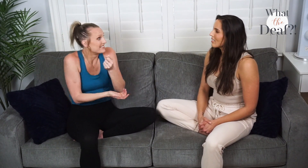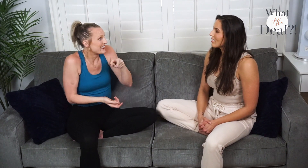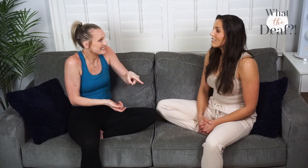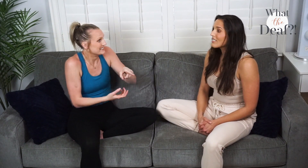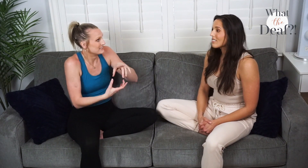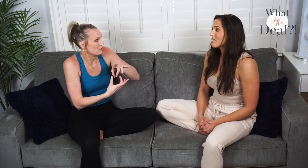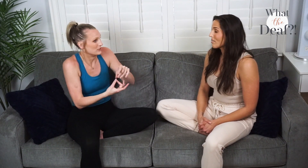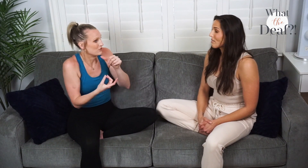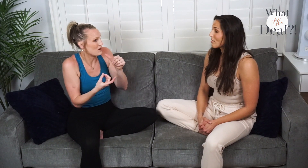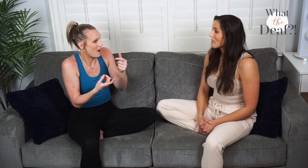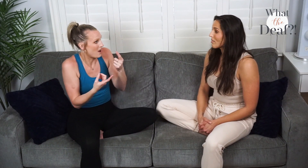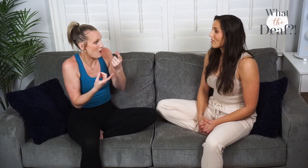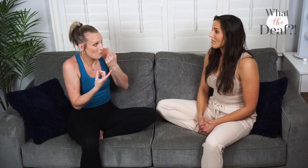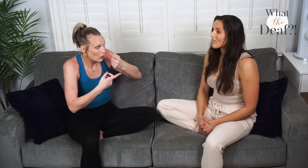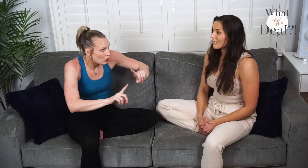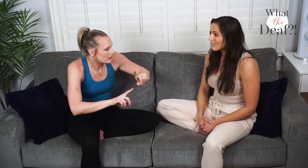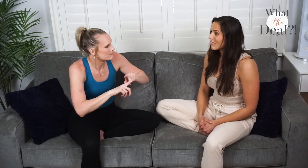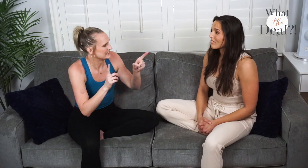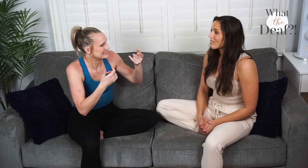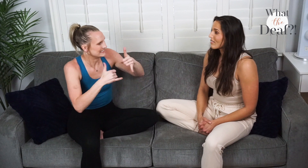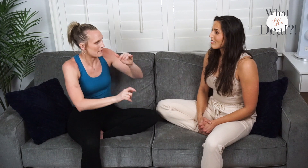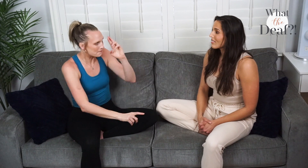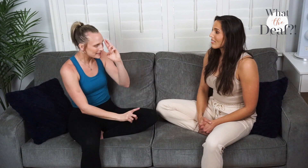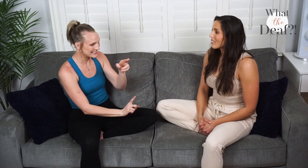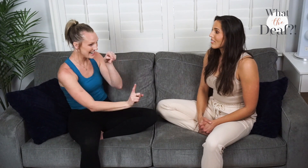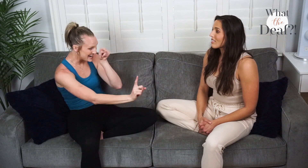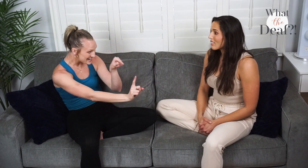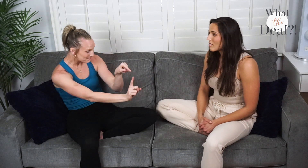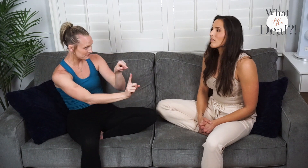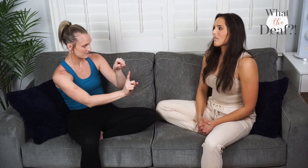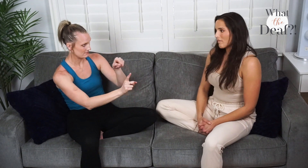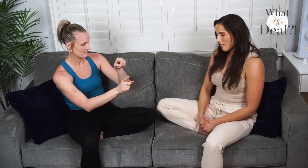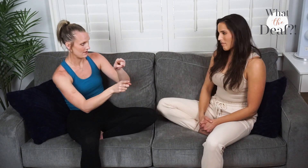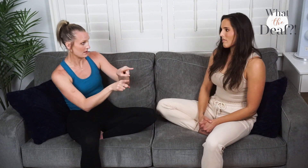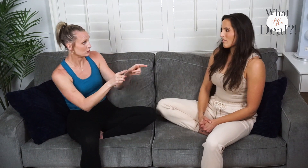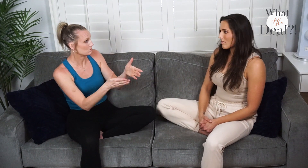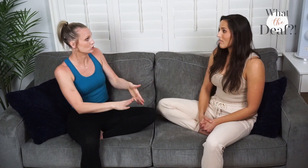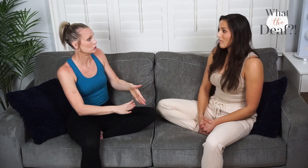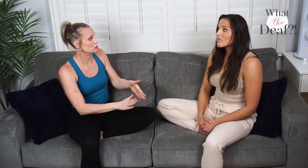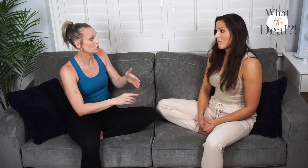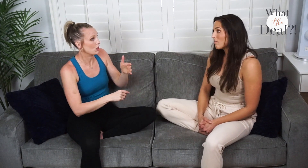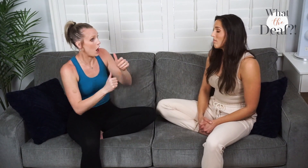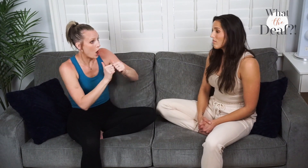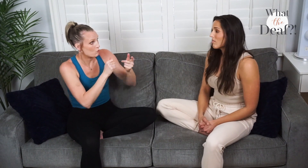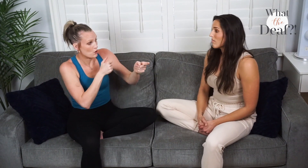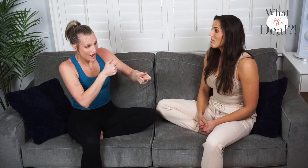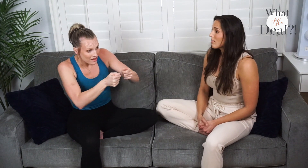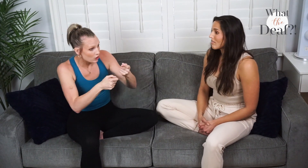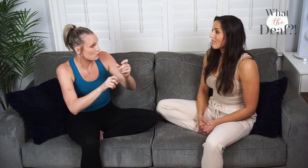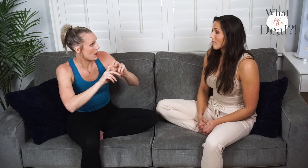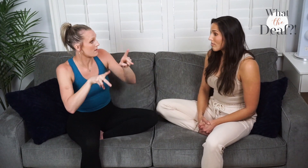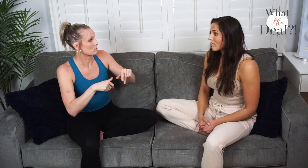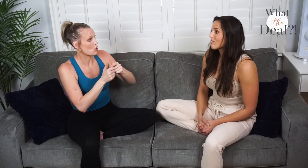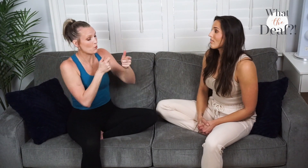And so it’s very unfortunate that the relationship didn’t work but you still respected him as a person in the way that you handled the break up